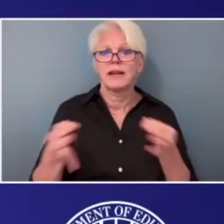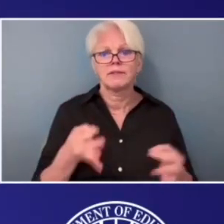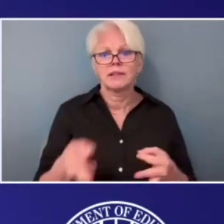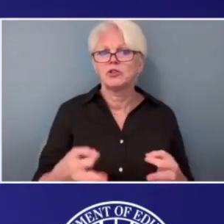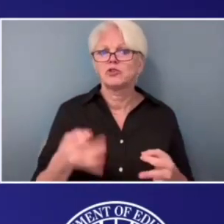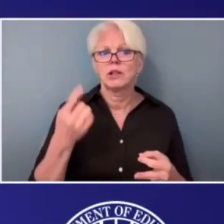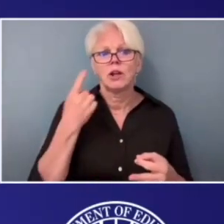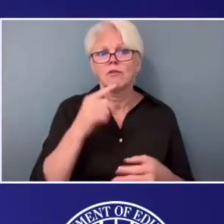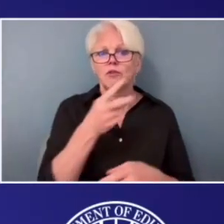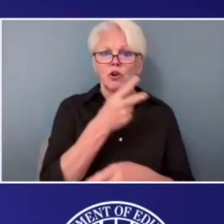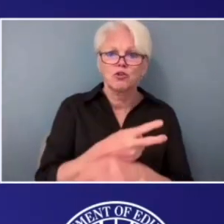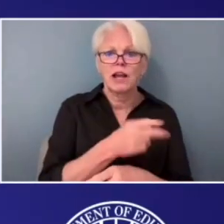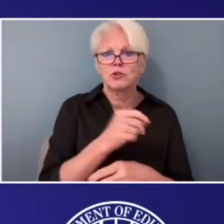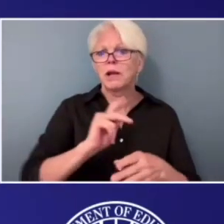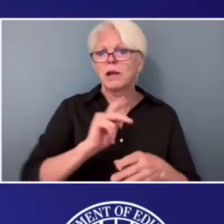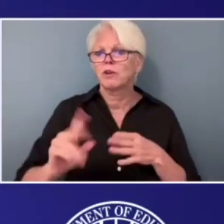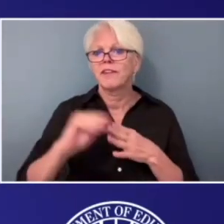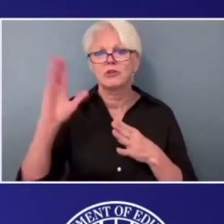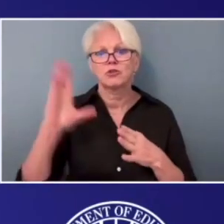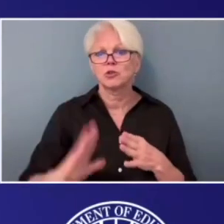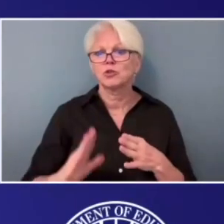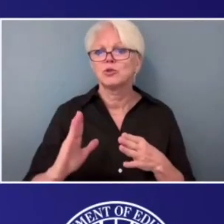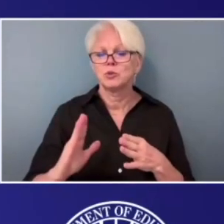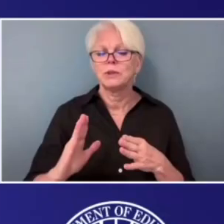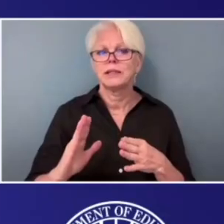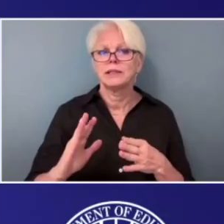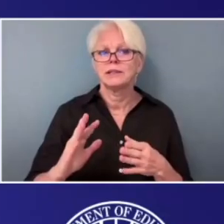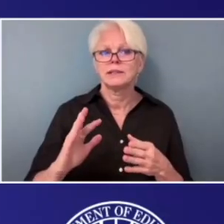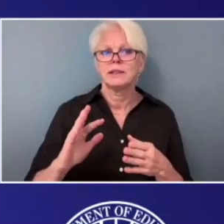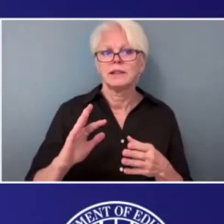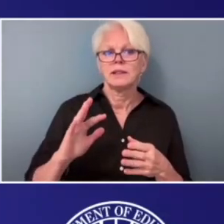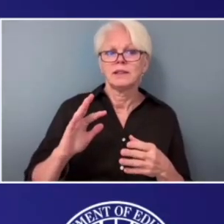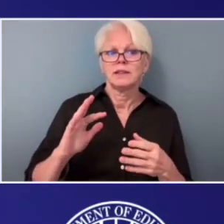and professional students. It's its own sort of niche.